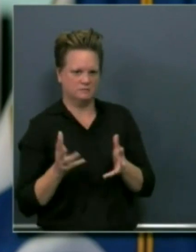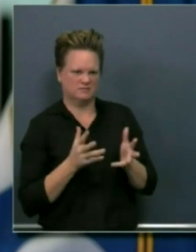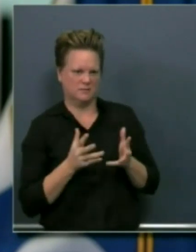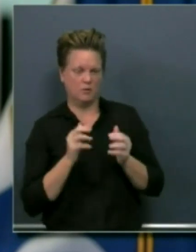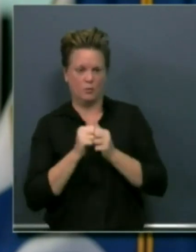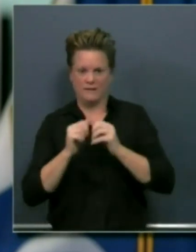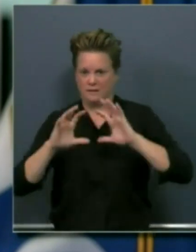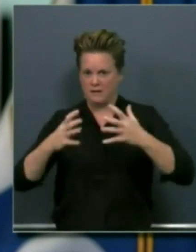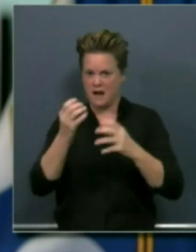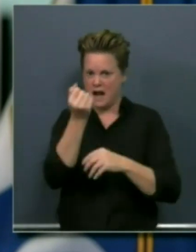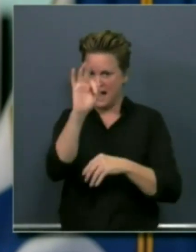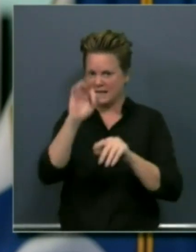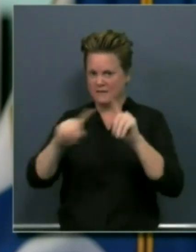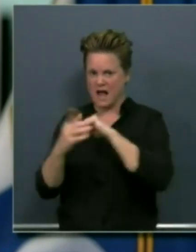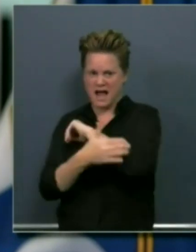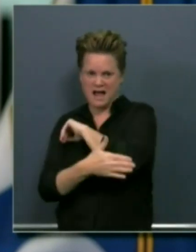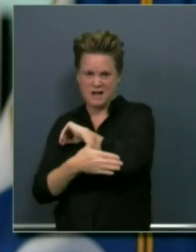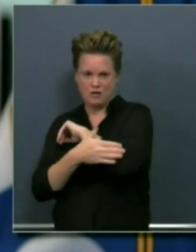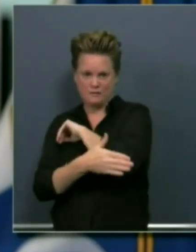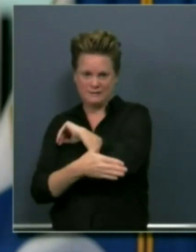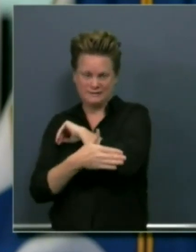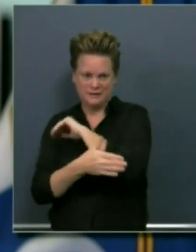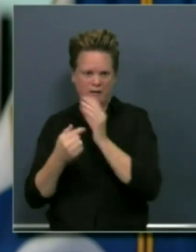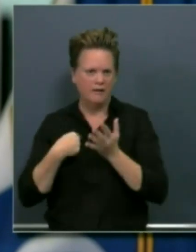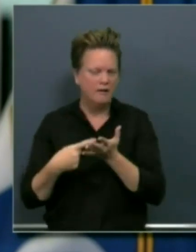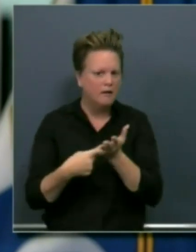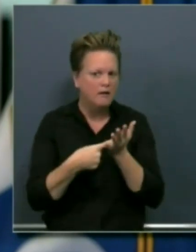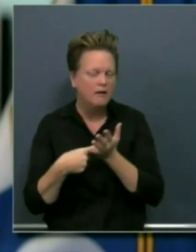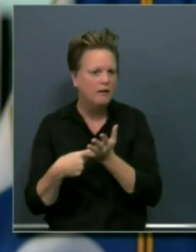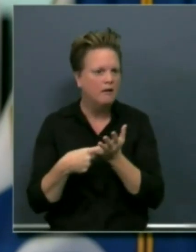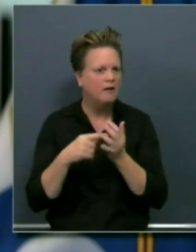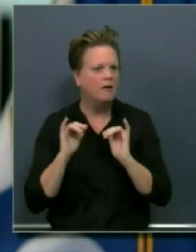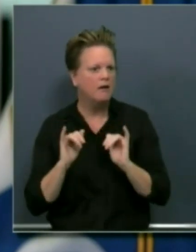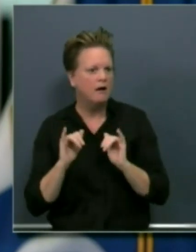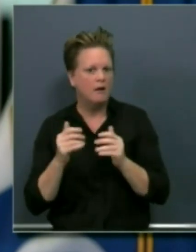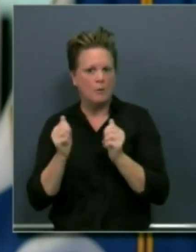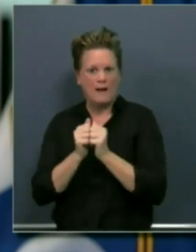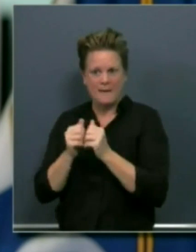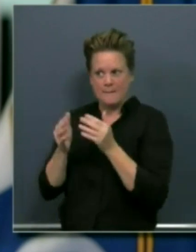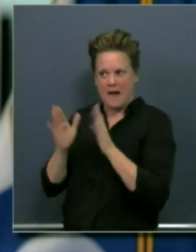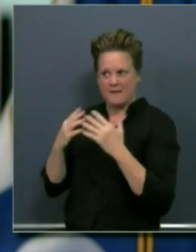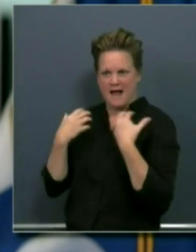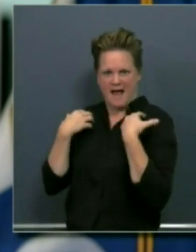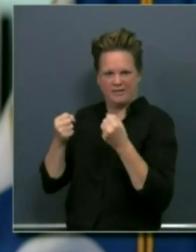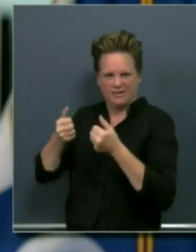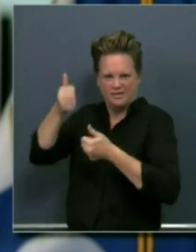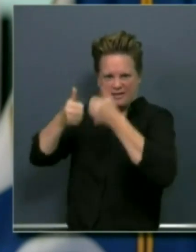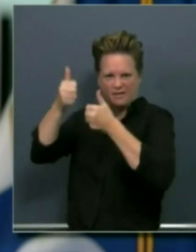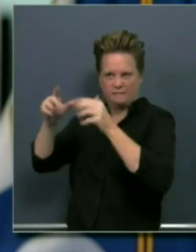SOME VERY CONSTRUCTIVE CONVERSATIONS OVER THE LAST 72 OR SO HOURS 19 DIFFERENT